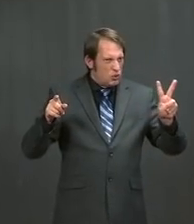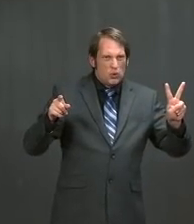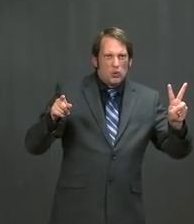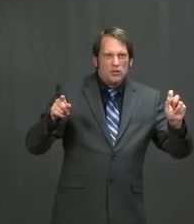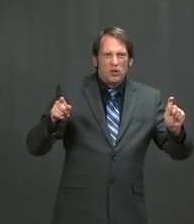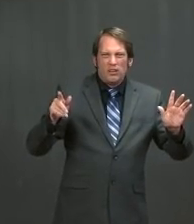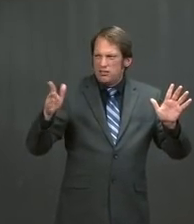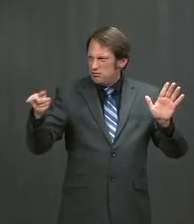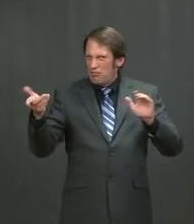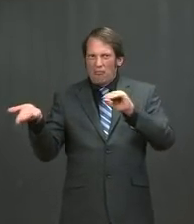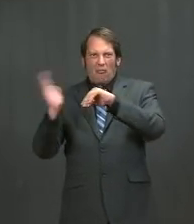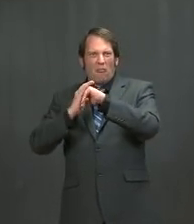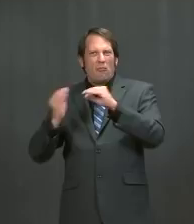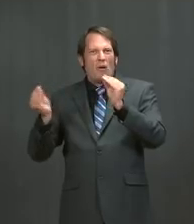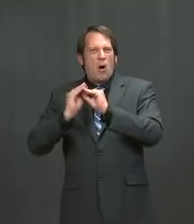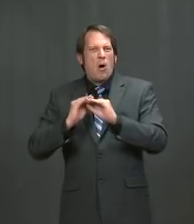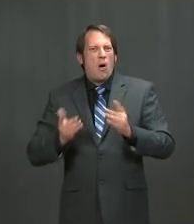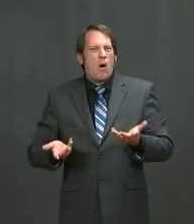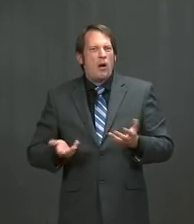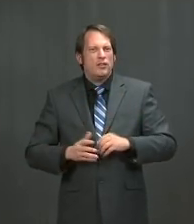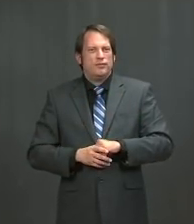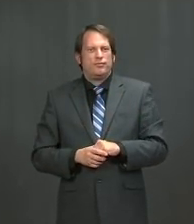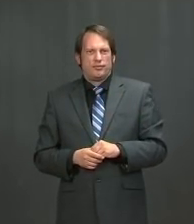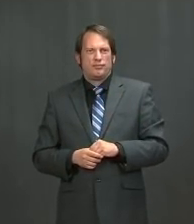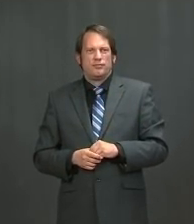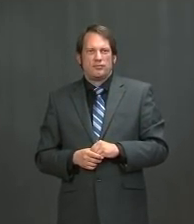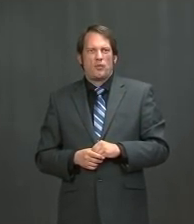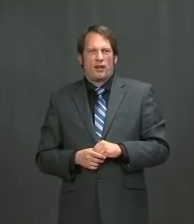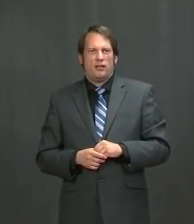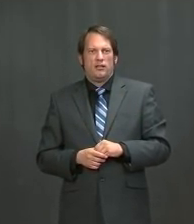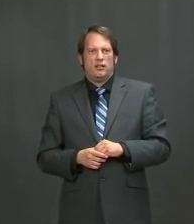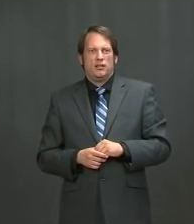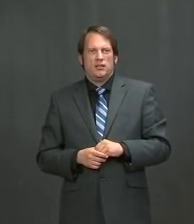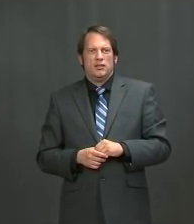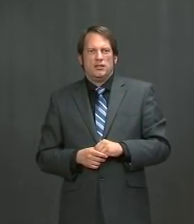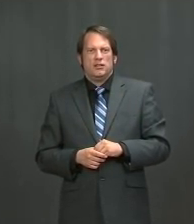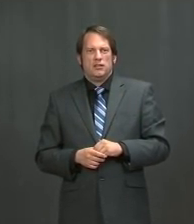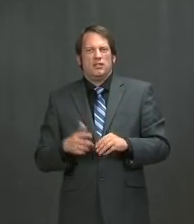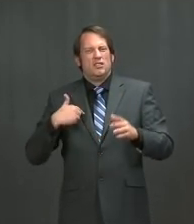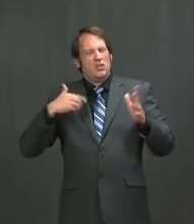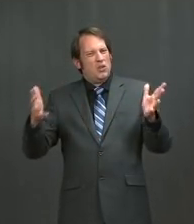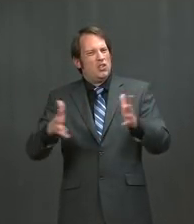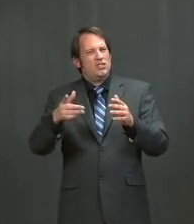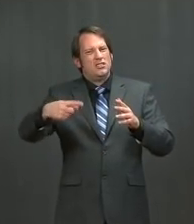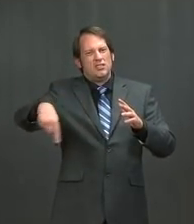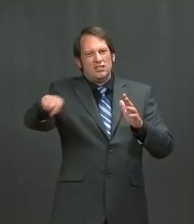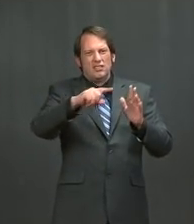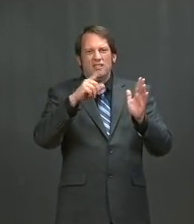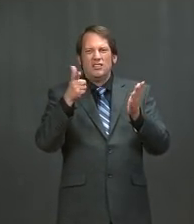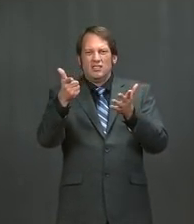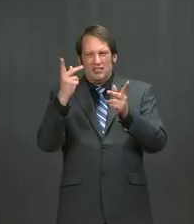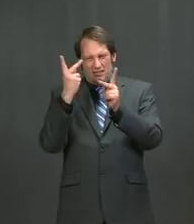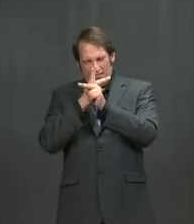of the package and how much we're proposing. So I would encourage you all to get your calculators out and charge that up,